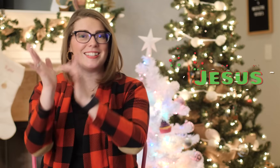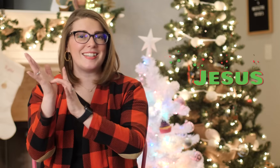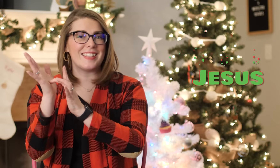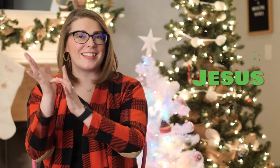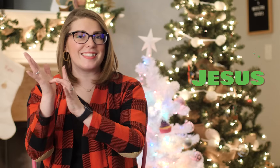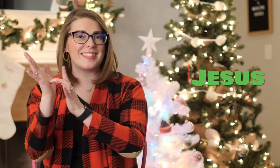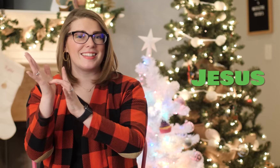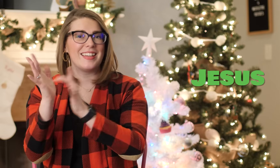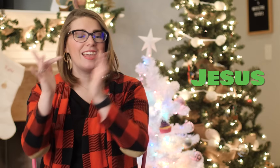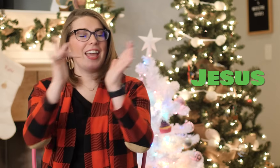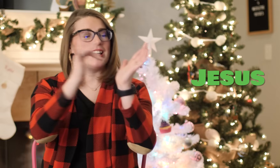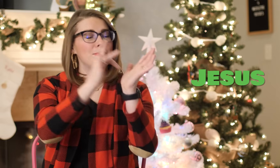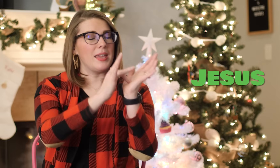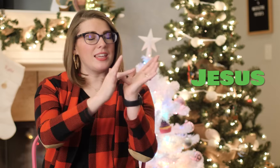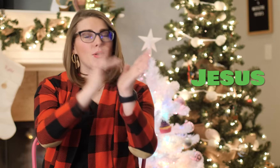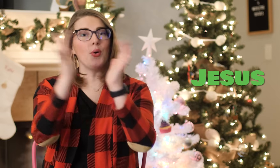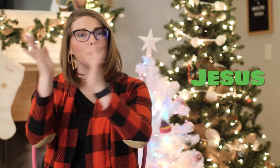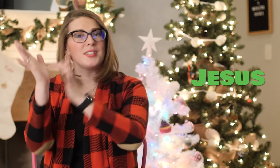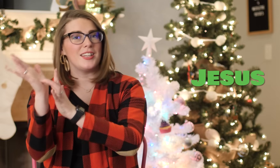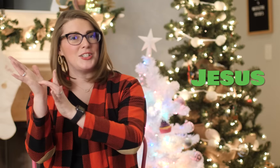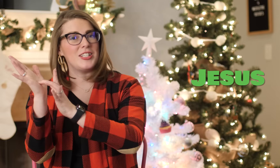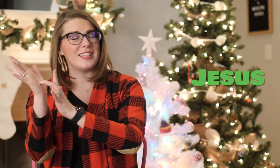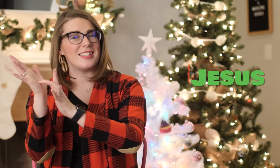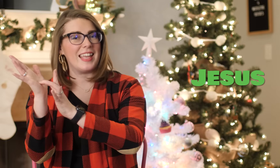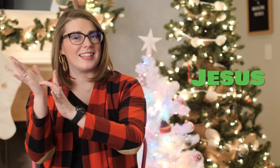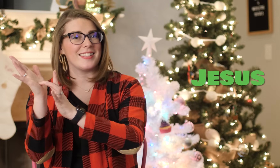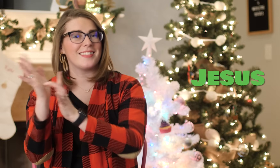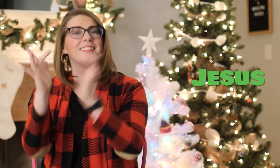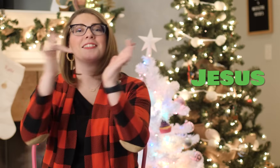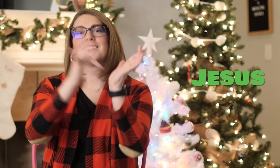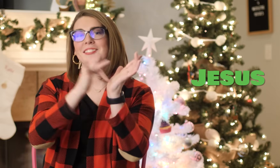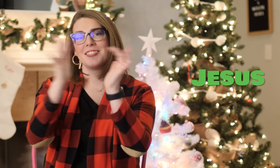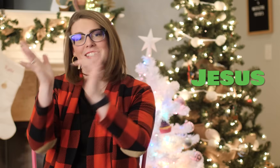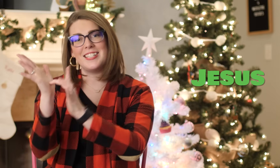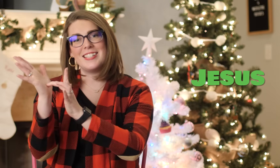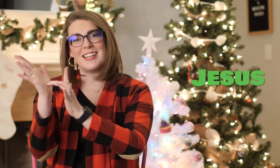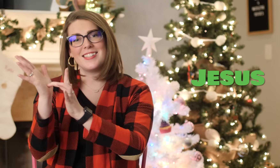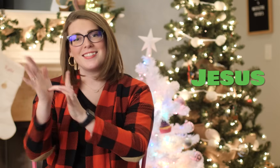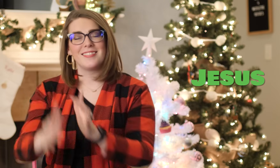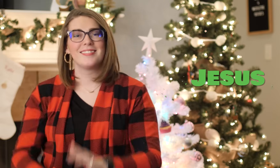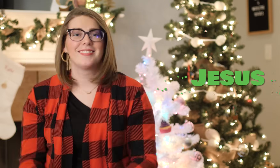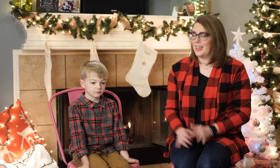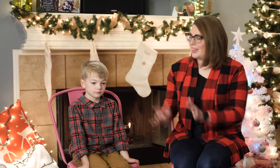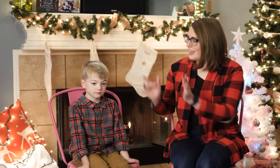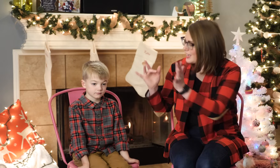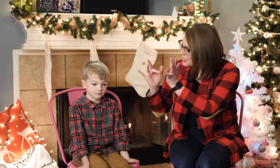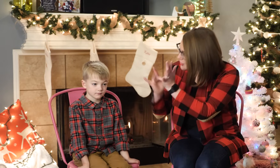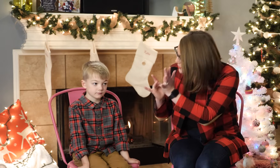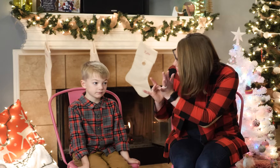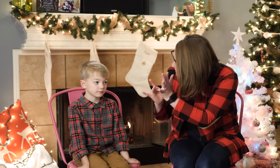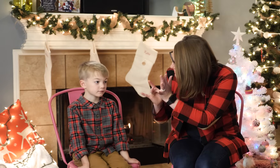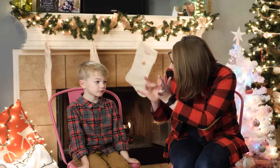JESUS It's making the holes in Jesus' hands. JESUS Okay can you do Jesus?